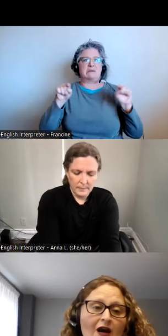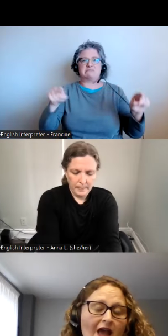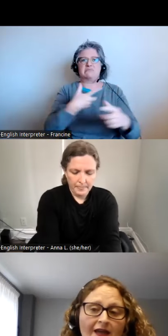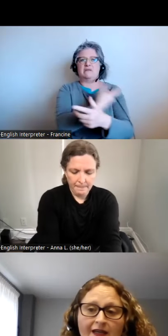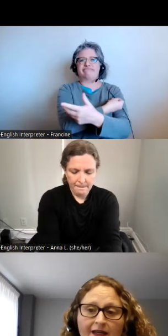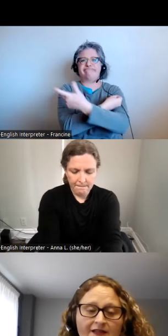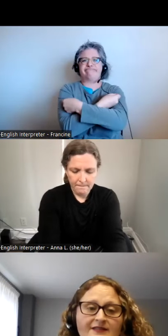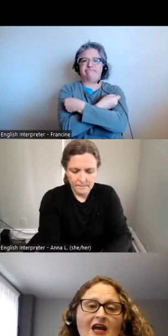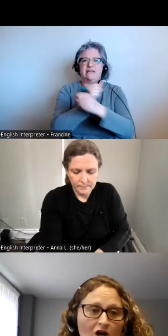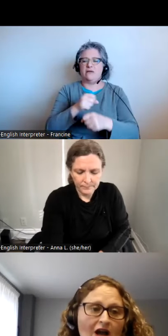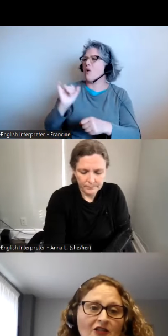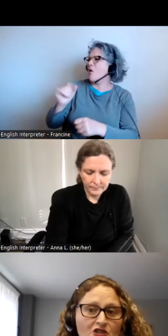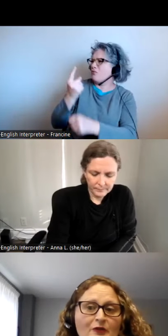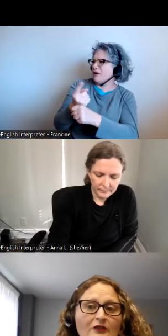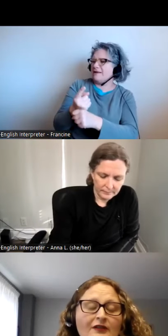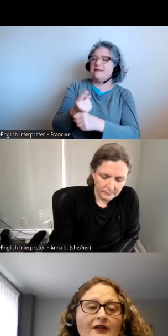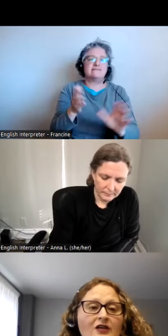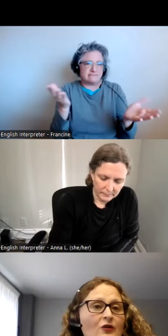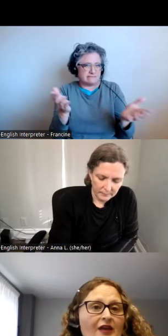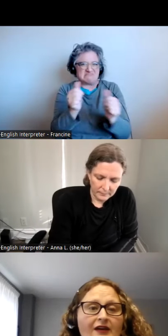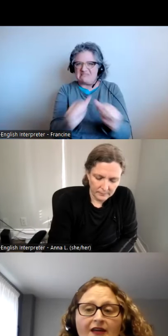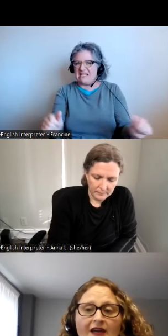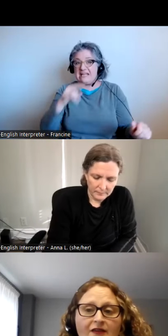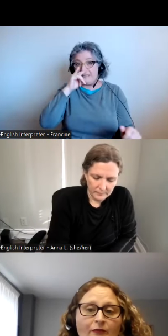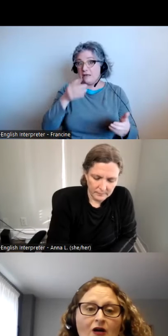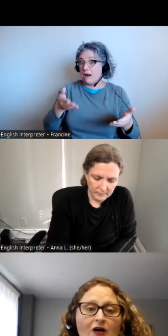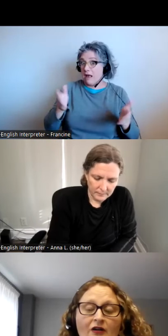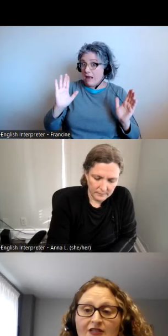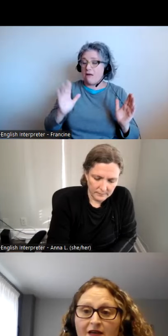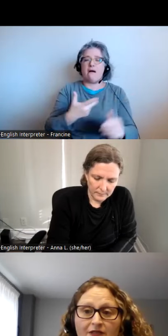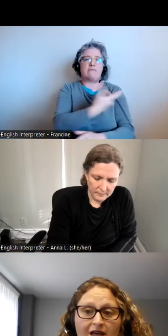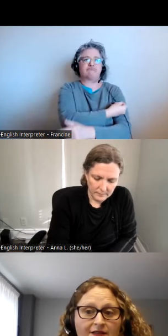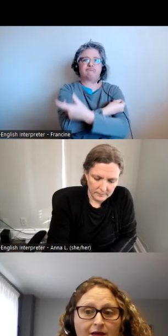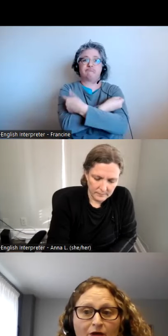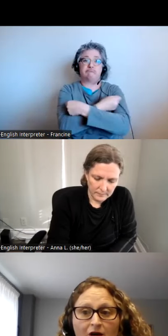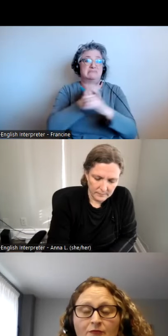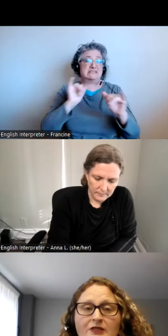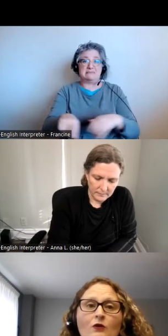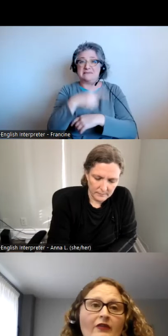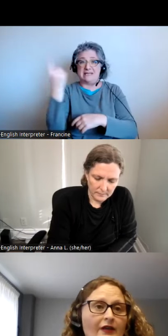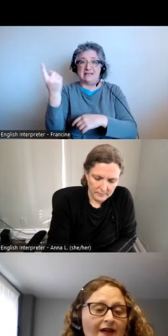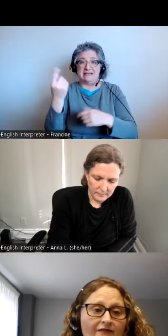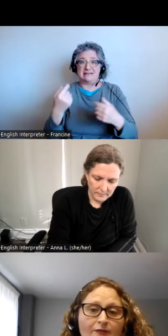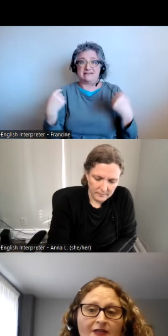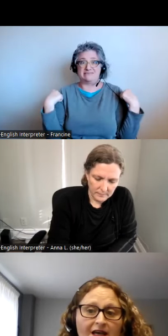» Allison Boyce: Yep, yeah. So there is no wait period between a flu shot or other vaccines and the Covid vaccine